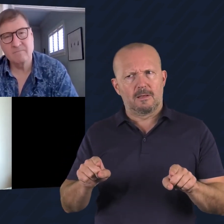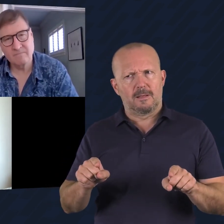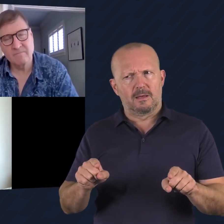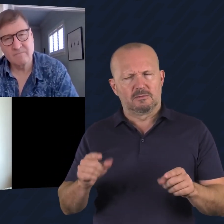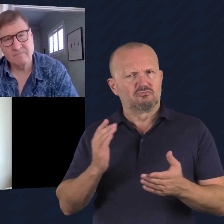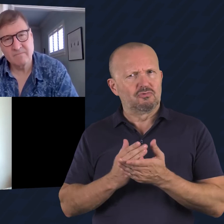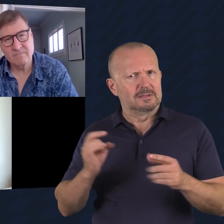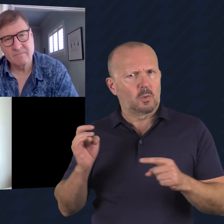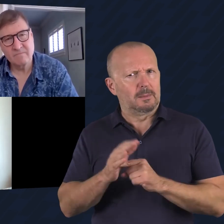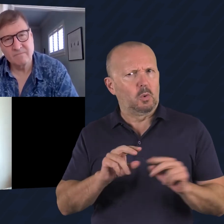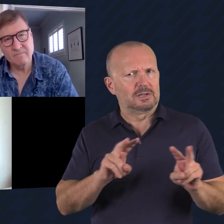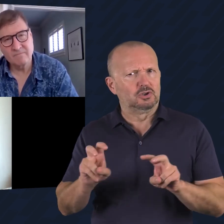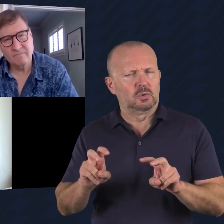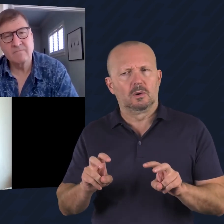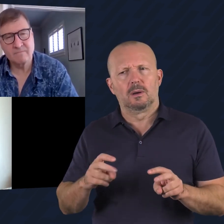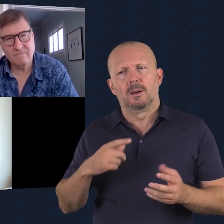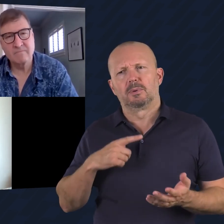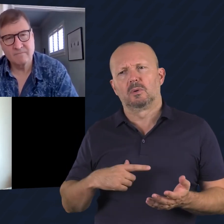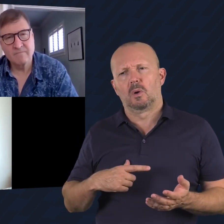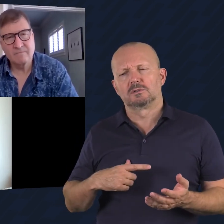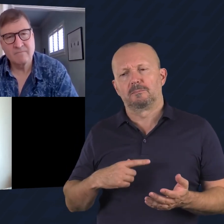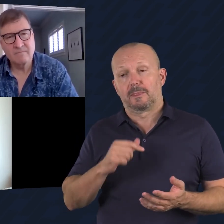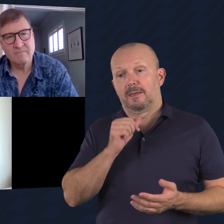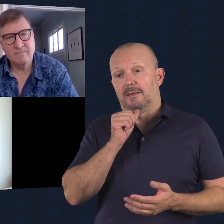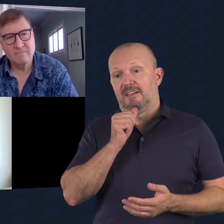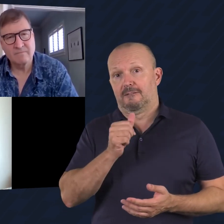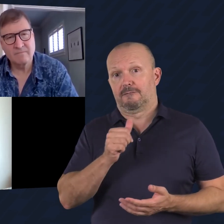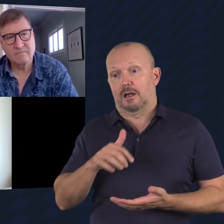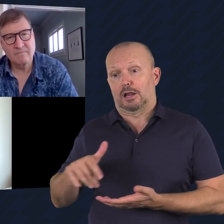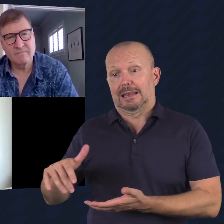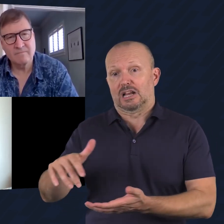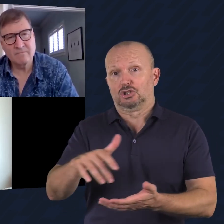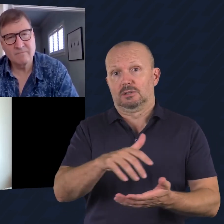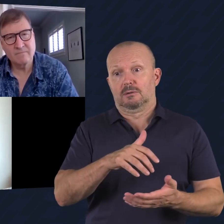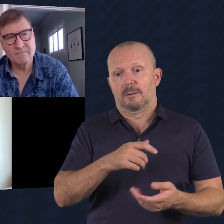is actually a really important issue because when